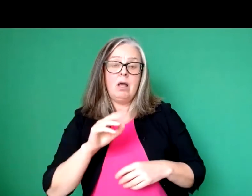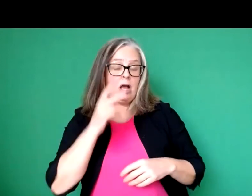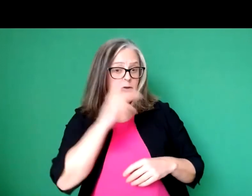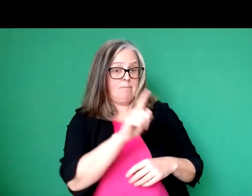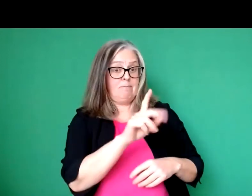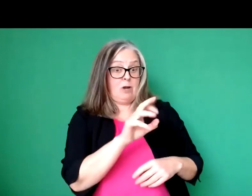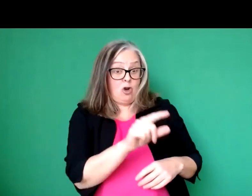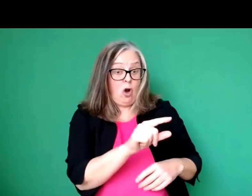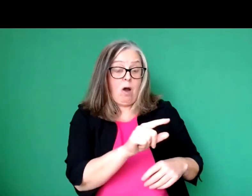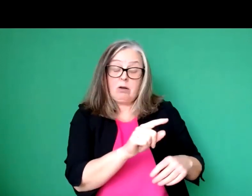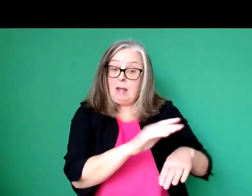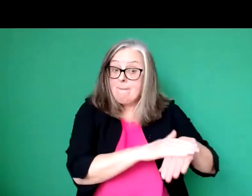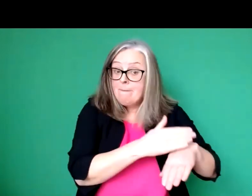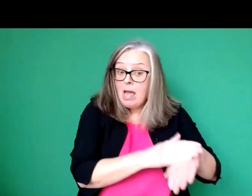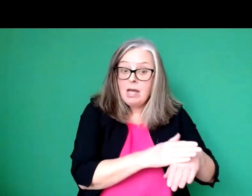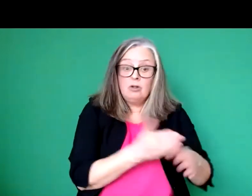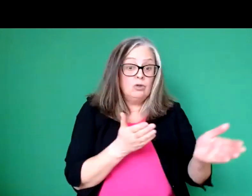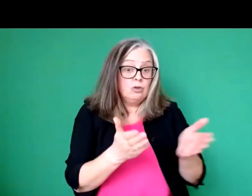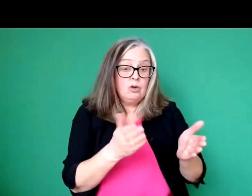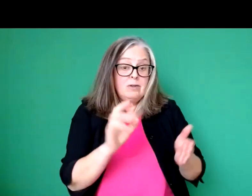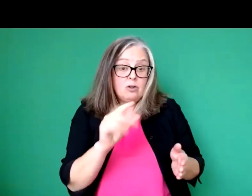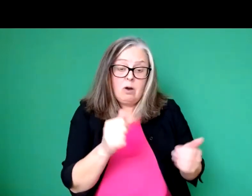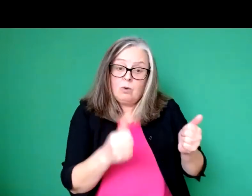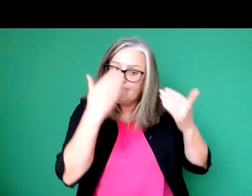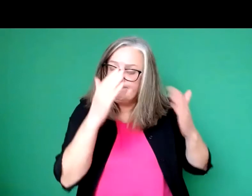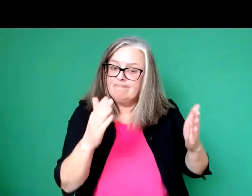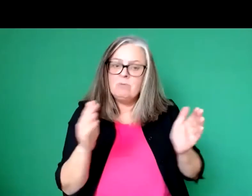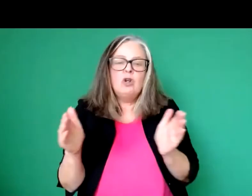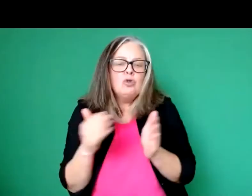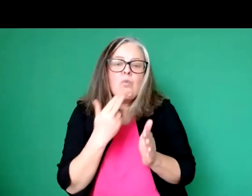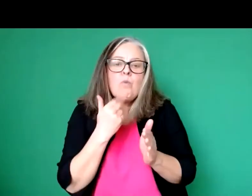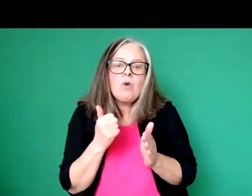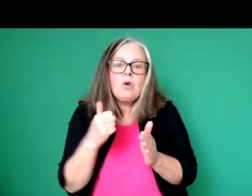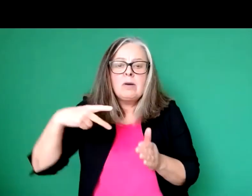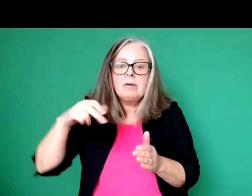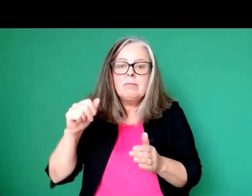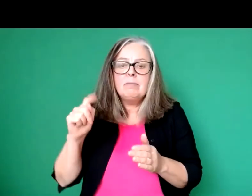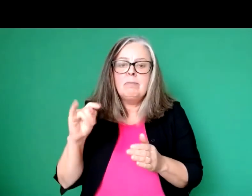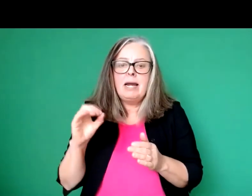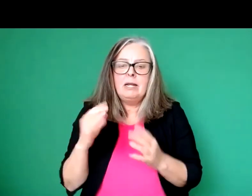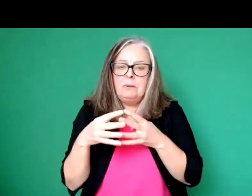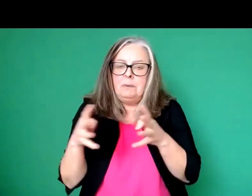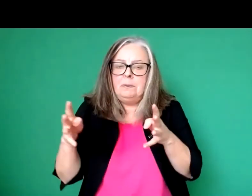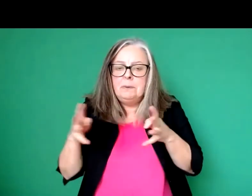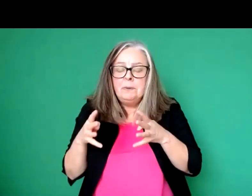just a pet dog but um it was a small little patio very closed in and somebody brought a dog in it